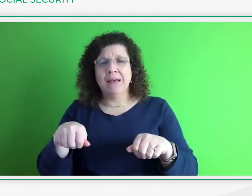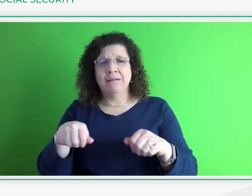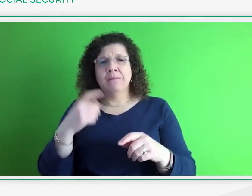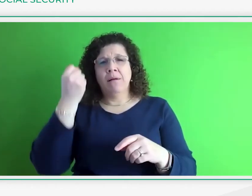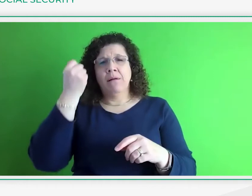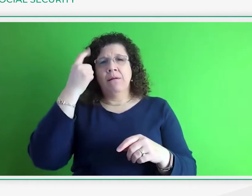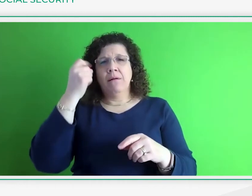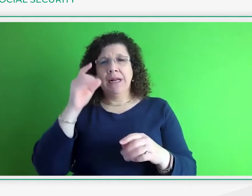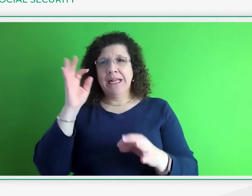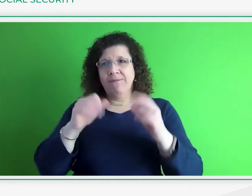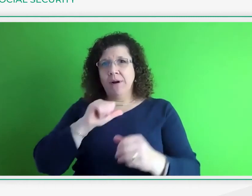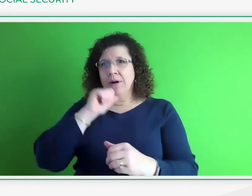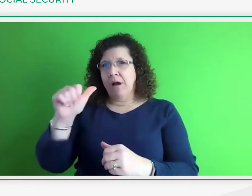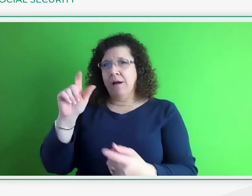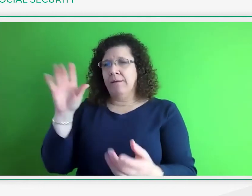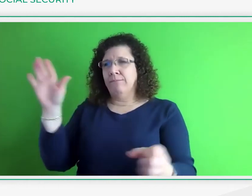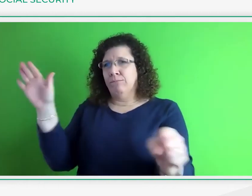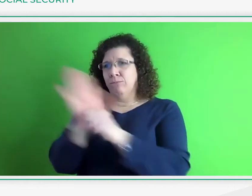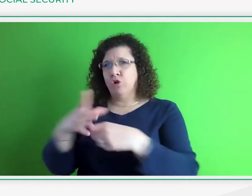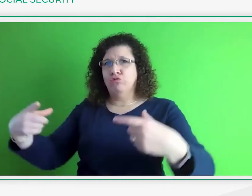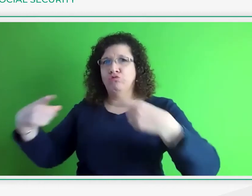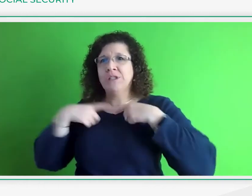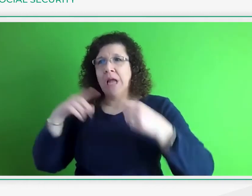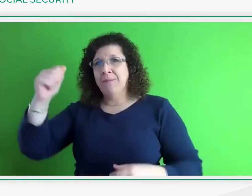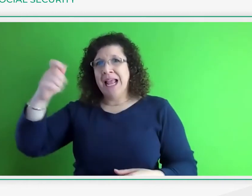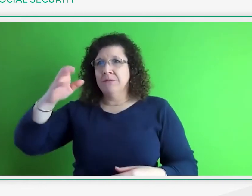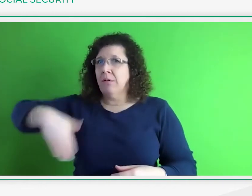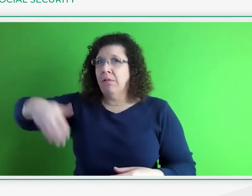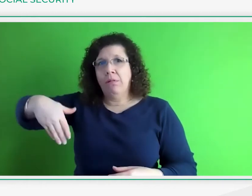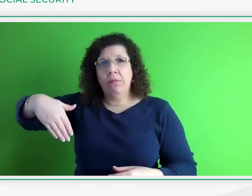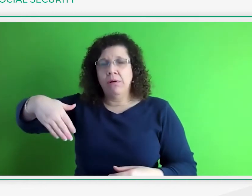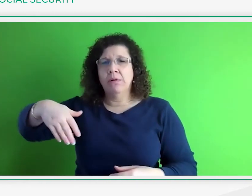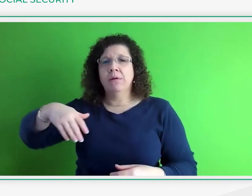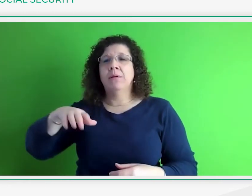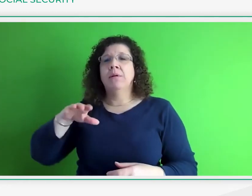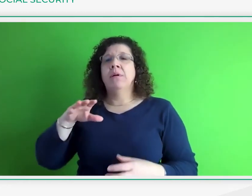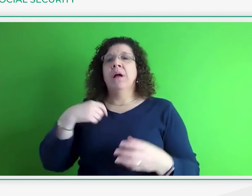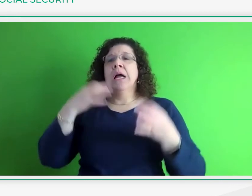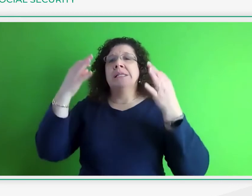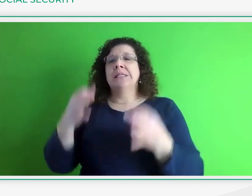After that, I can, but with the understanding that if I'm not at full retirement age yet